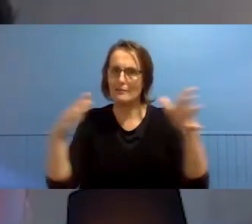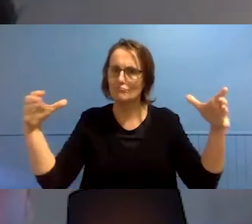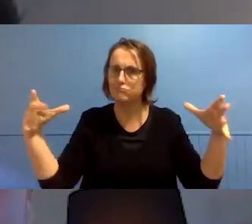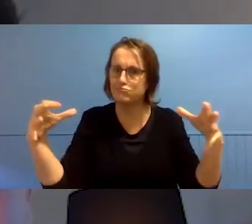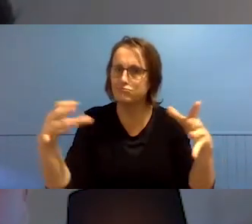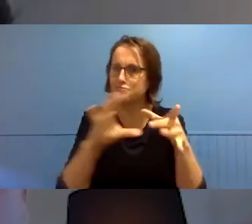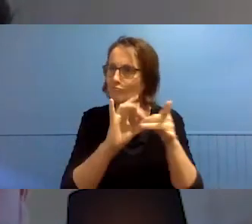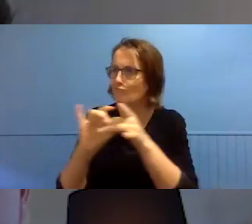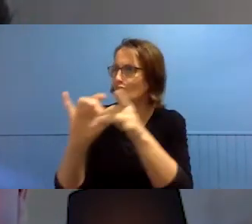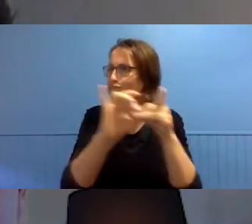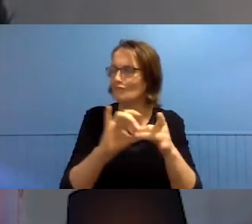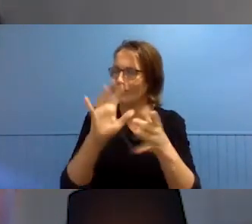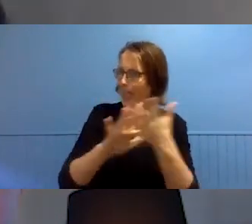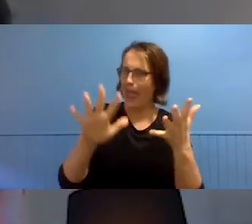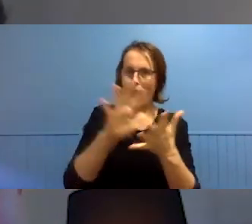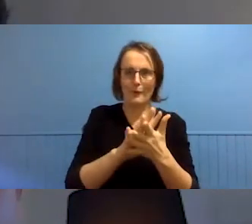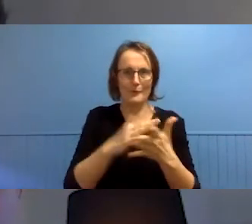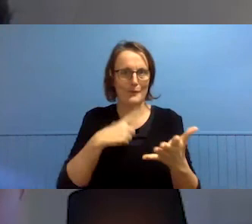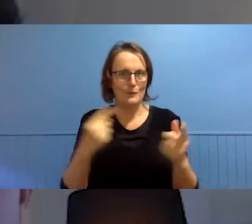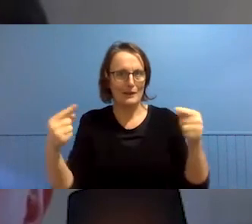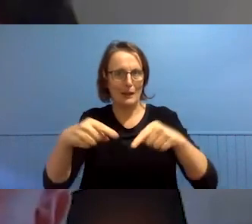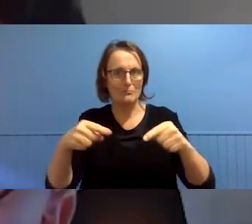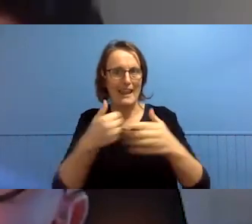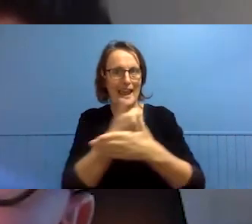this, you know, this notion of coming together annually at a very